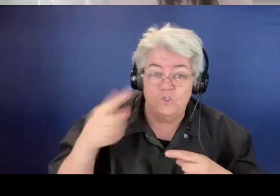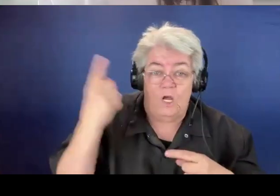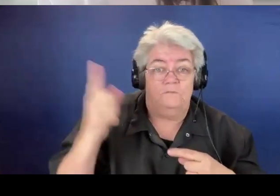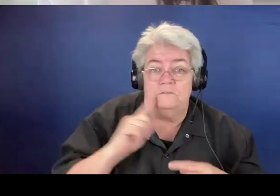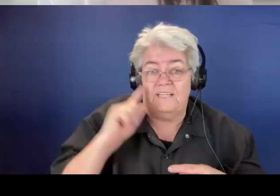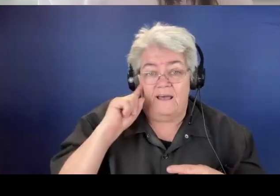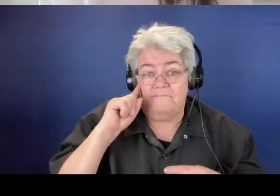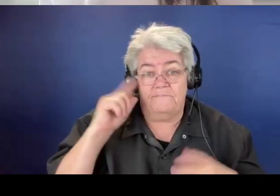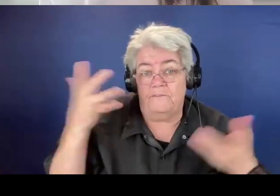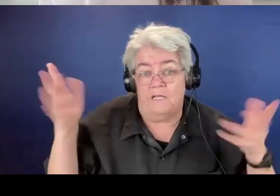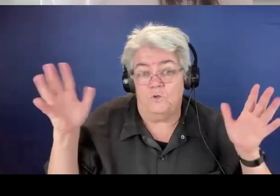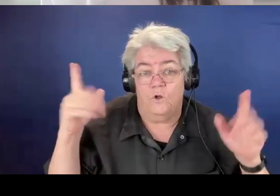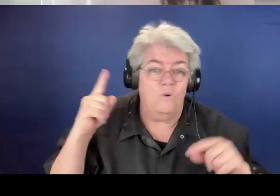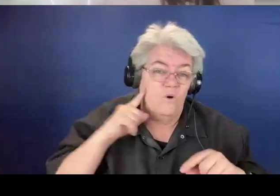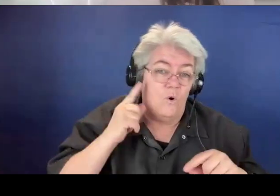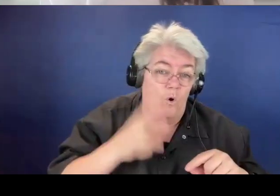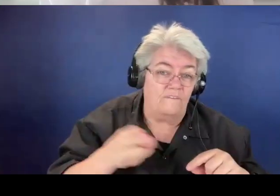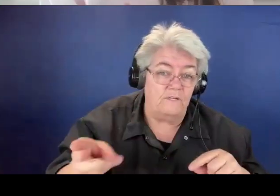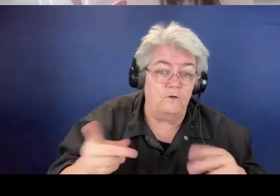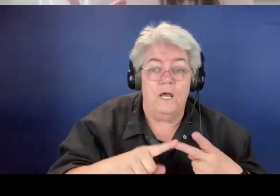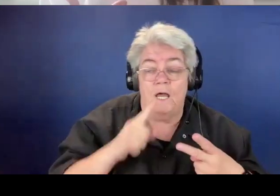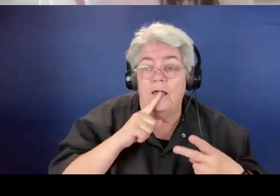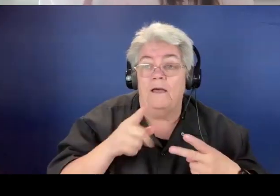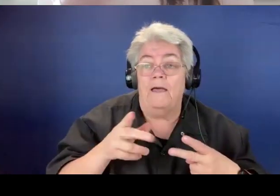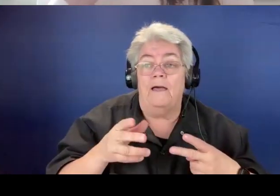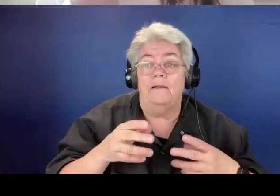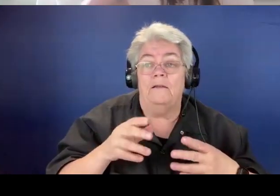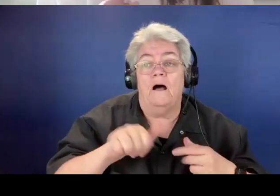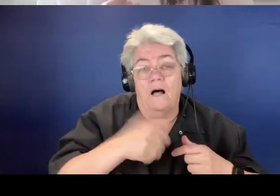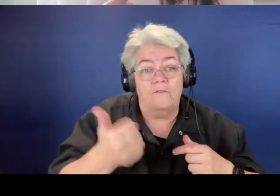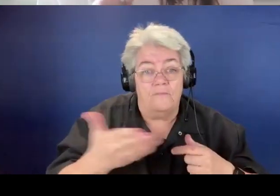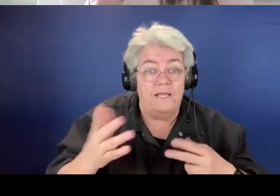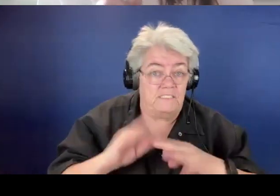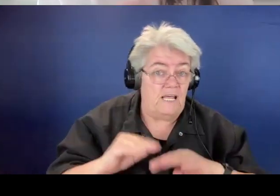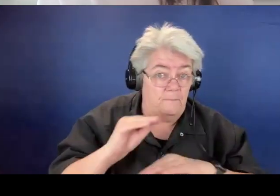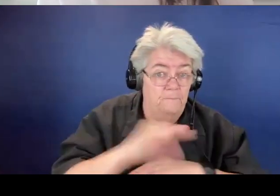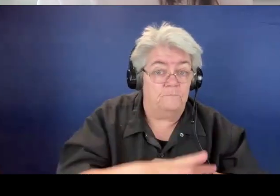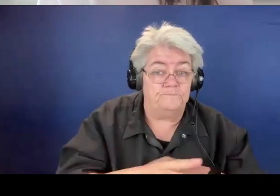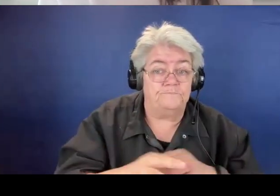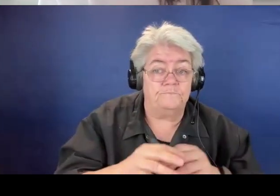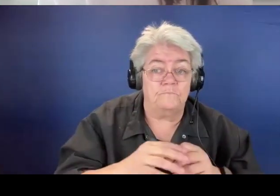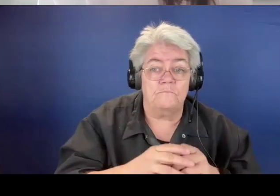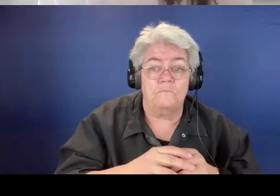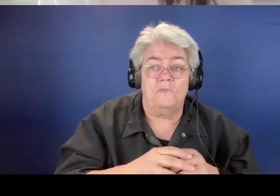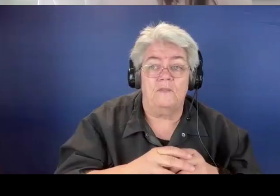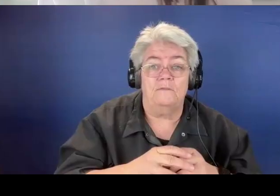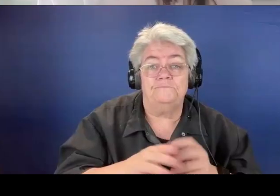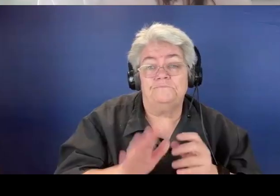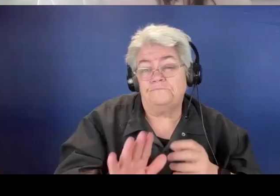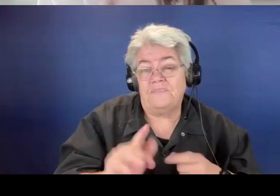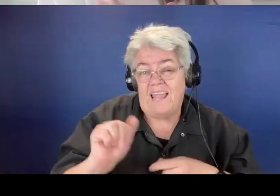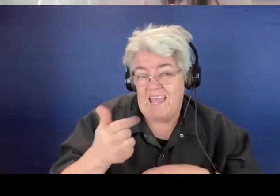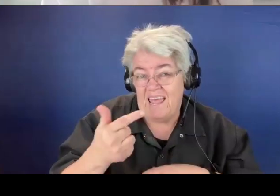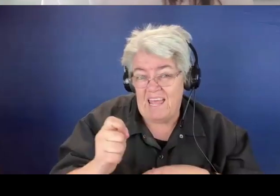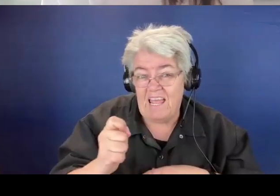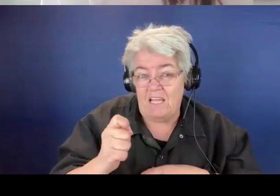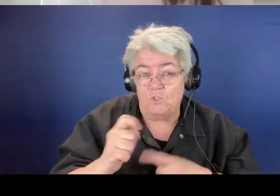And other factors that had an impact were the age of implantation, the length